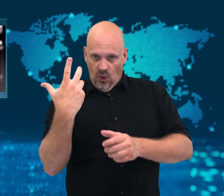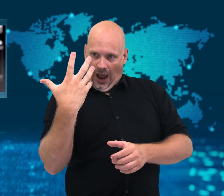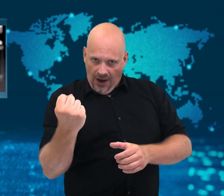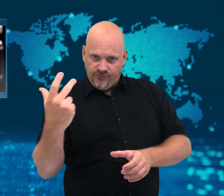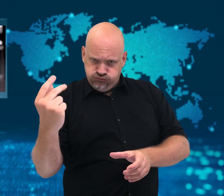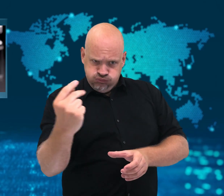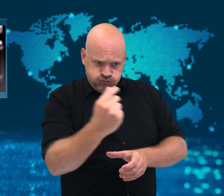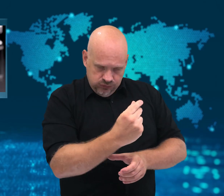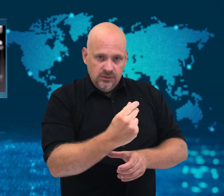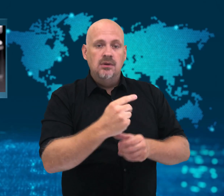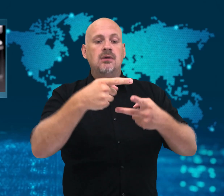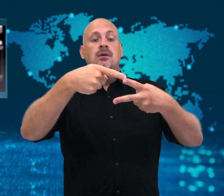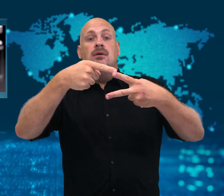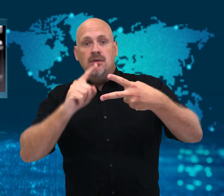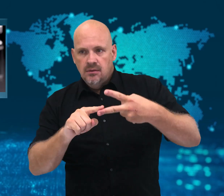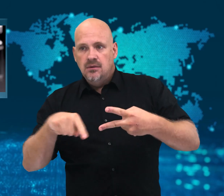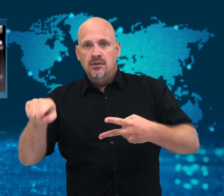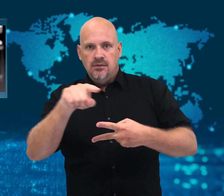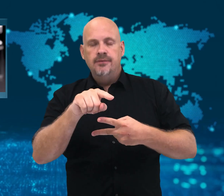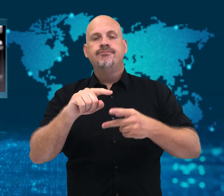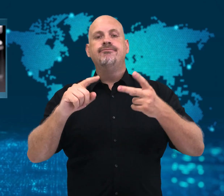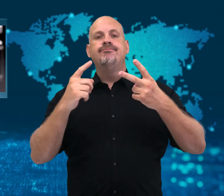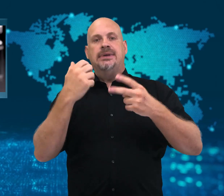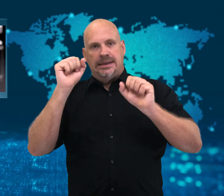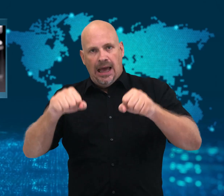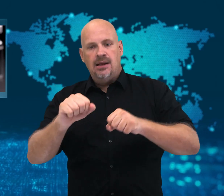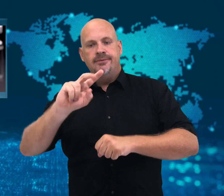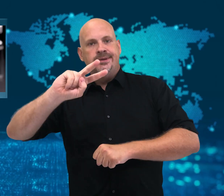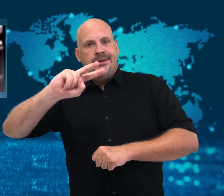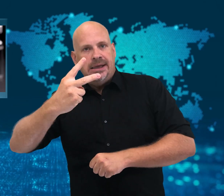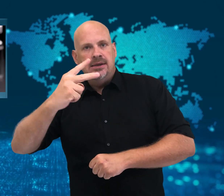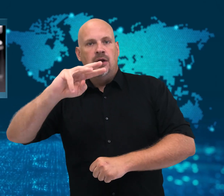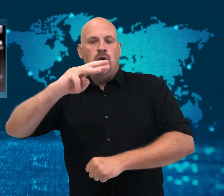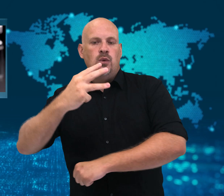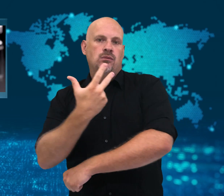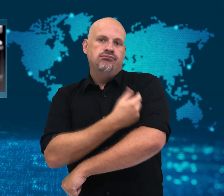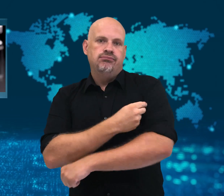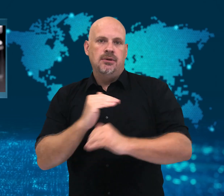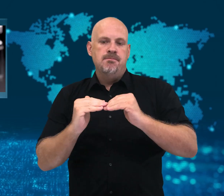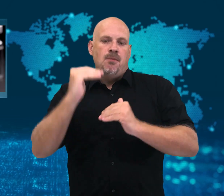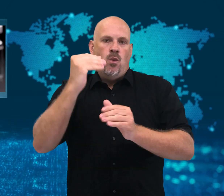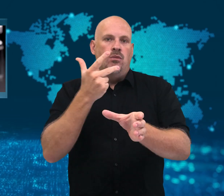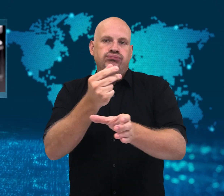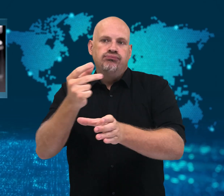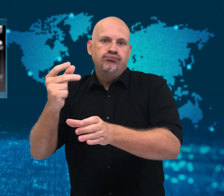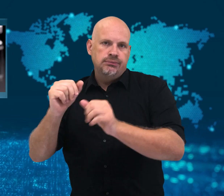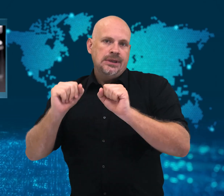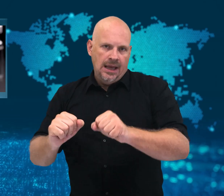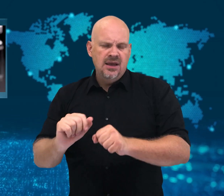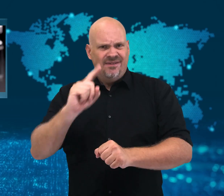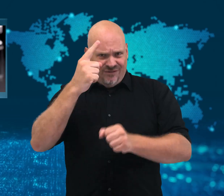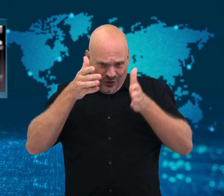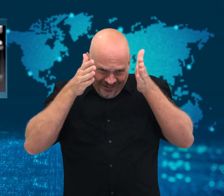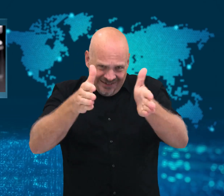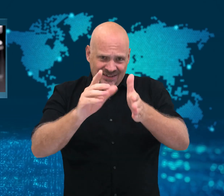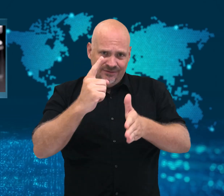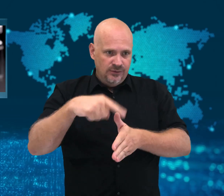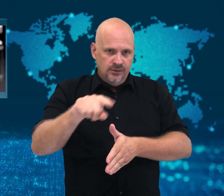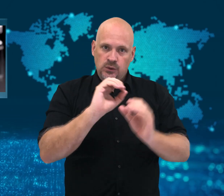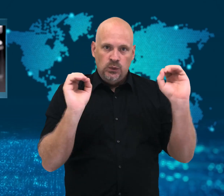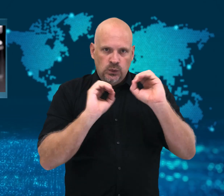The WHO also warned mixing vaccines - giving first and second